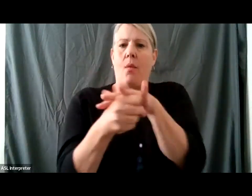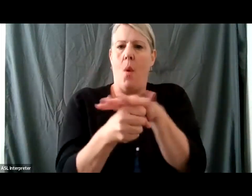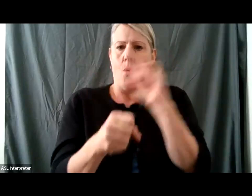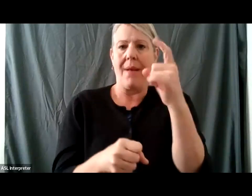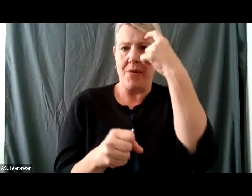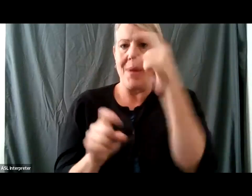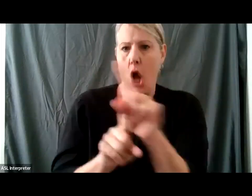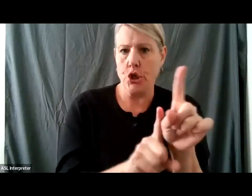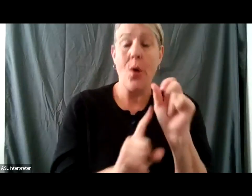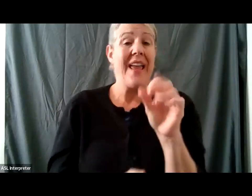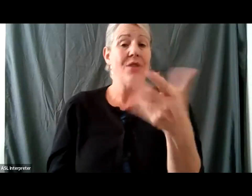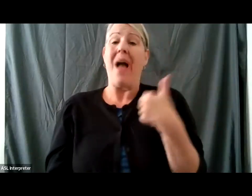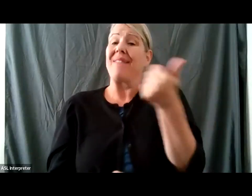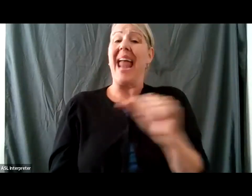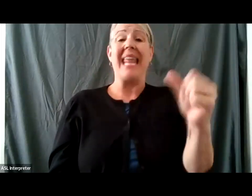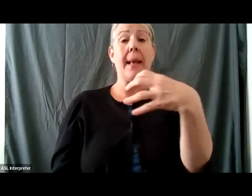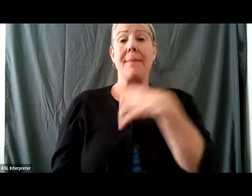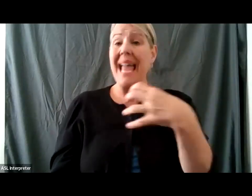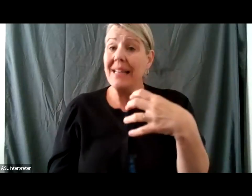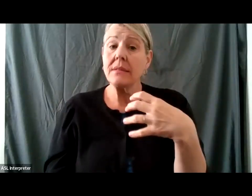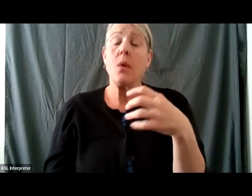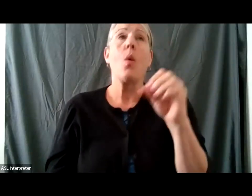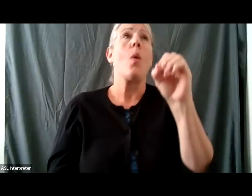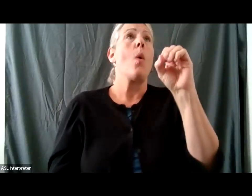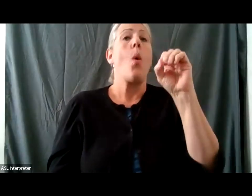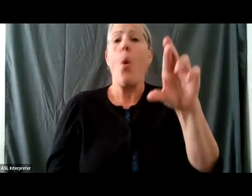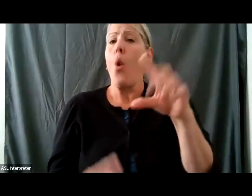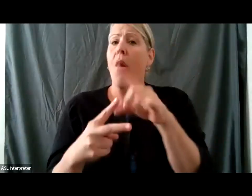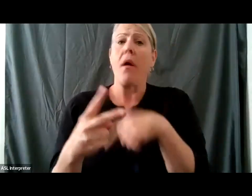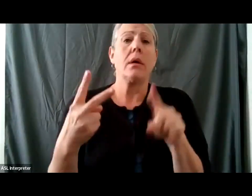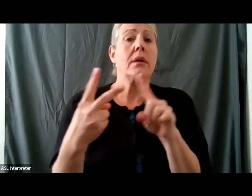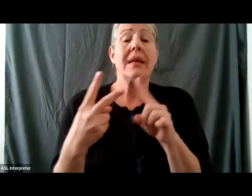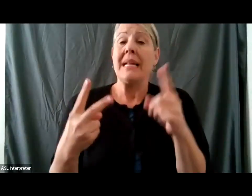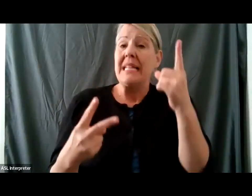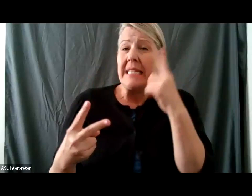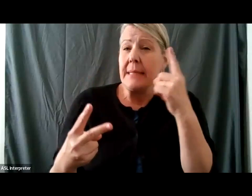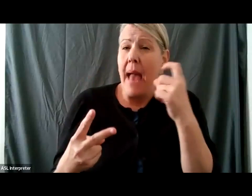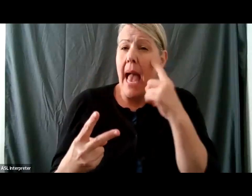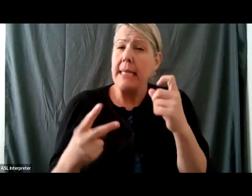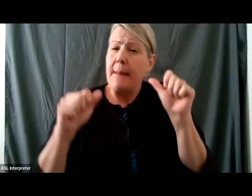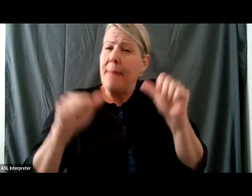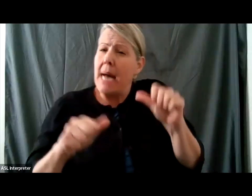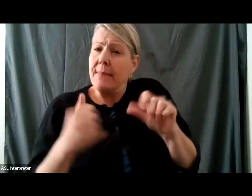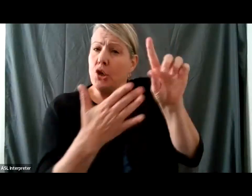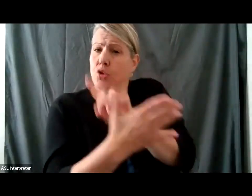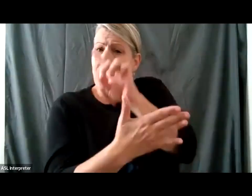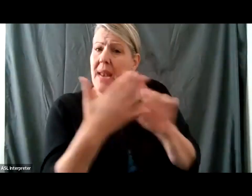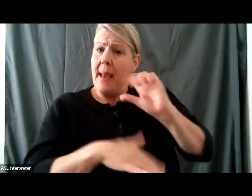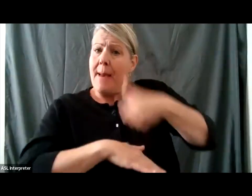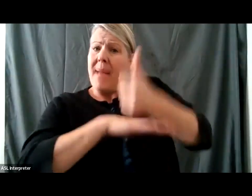So if you have a complaint or suspected allegation of discrimination on the basis of disability,